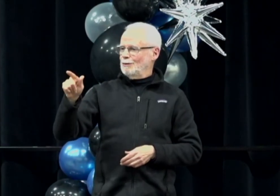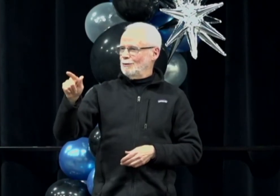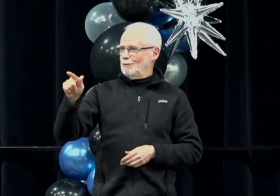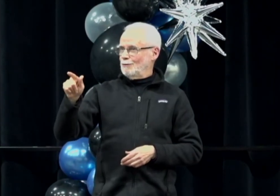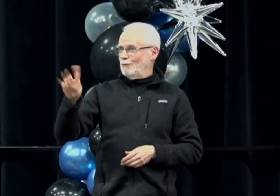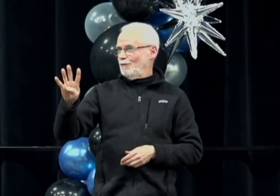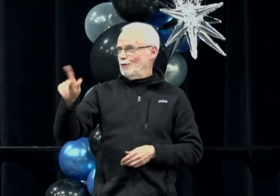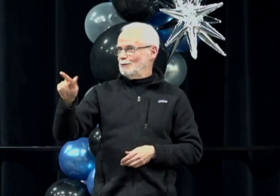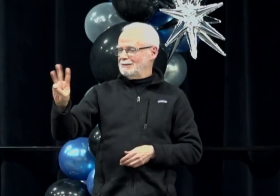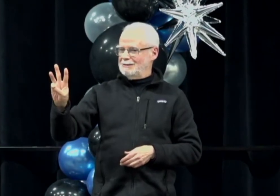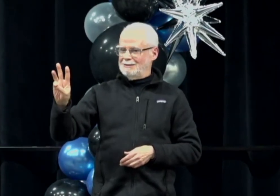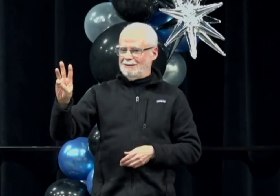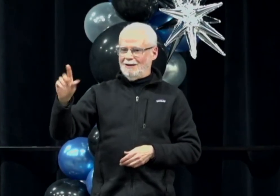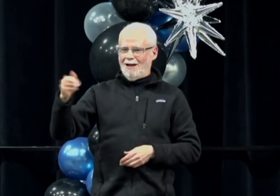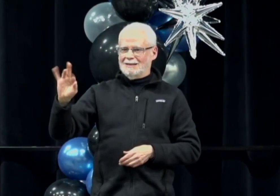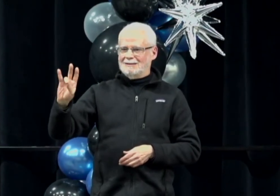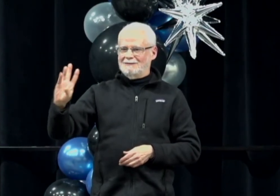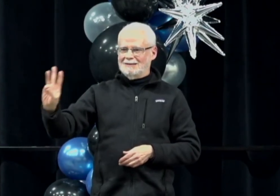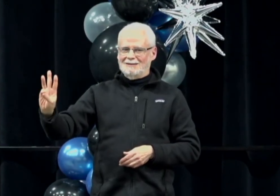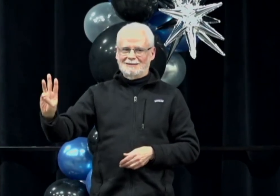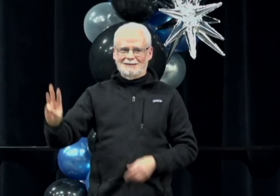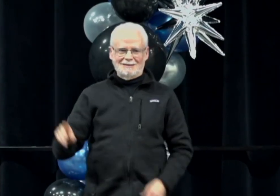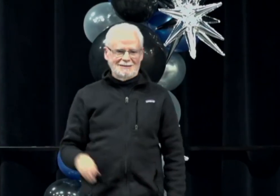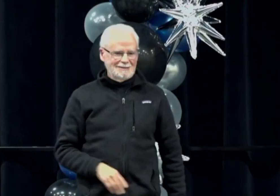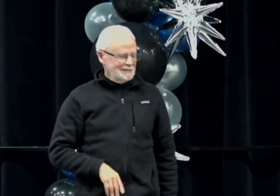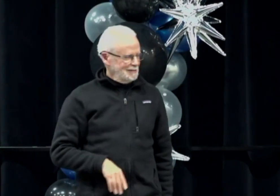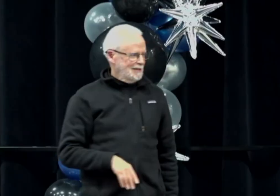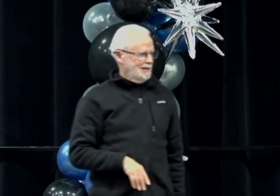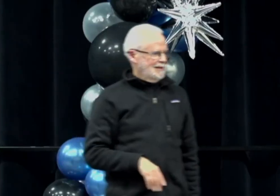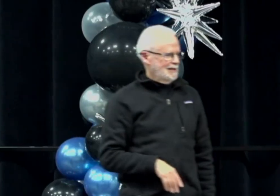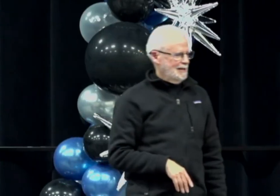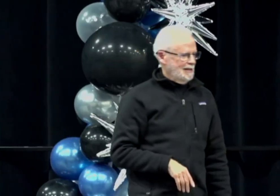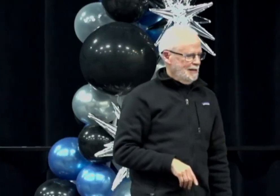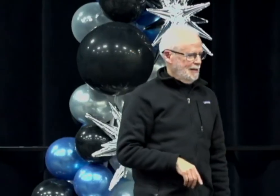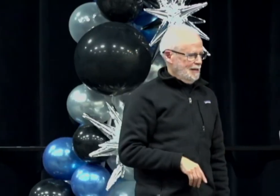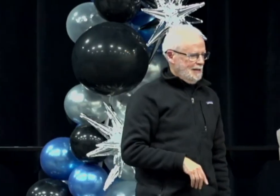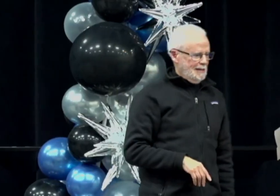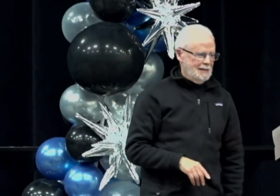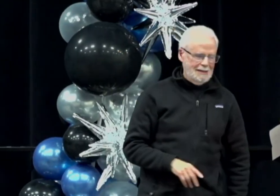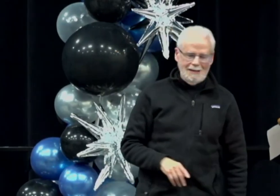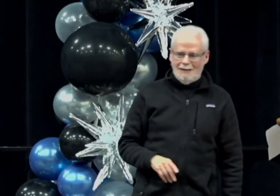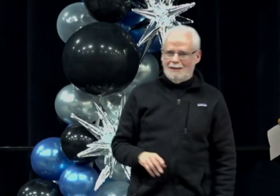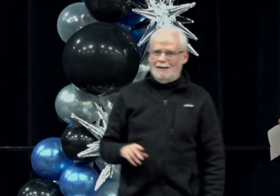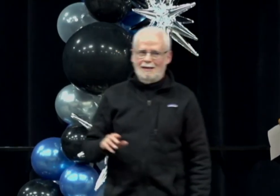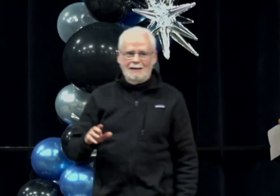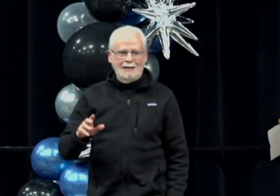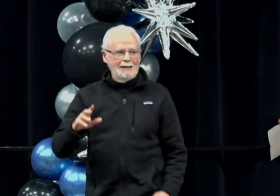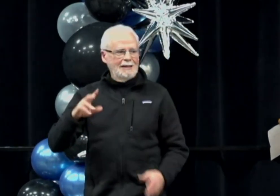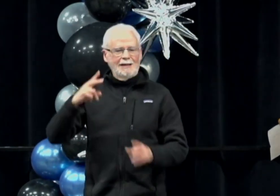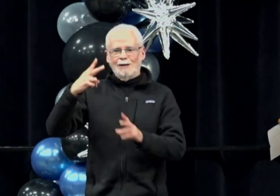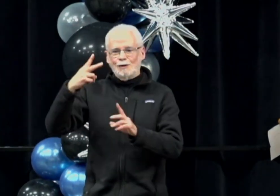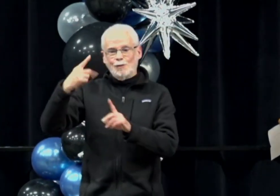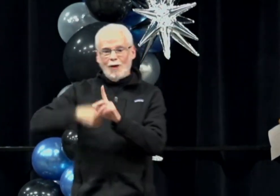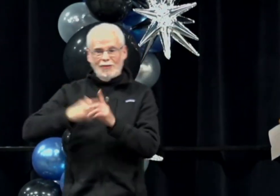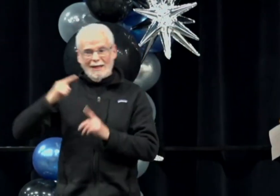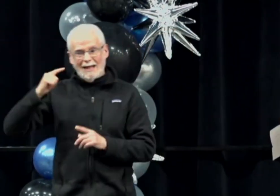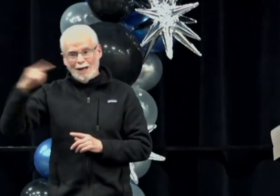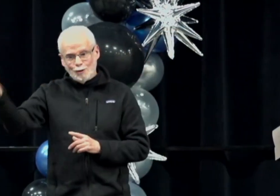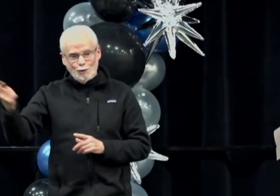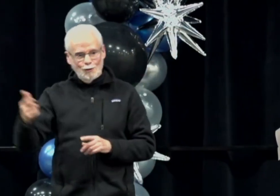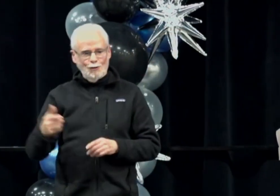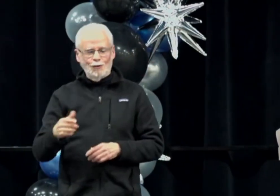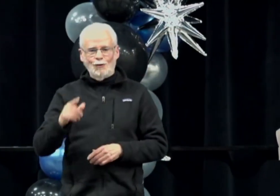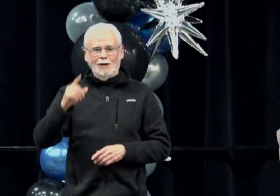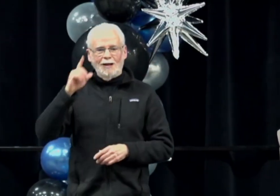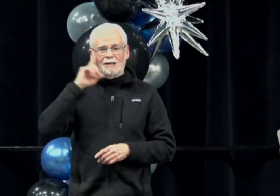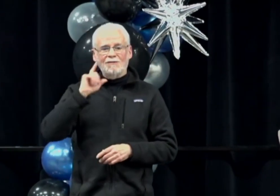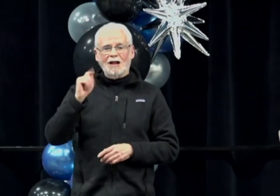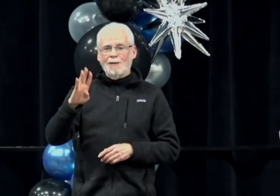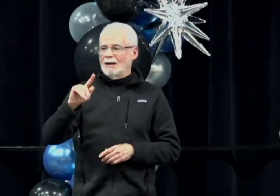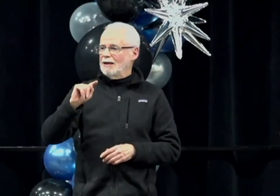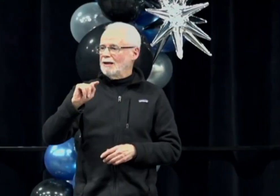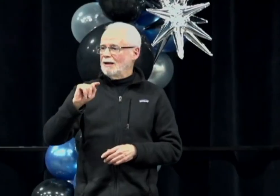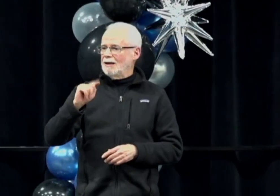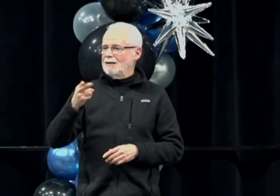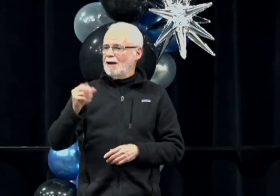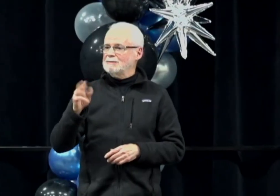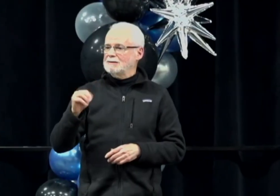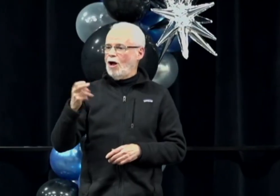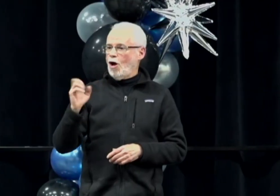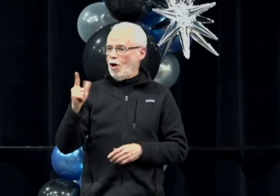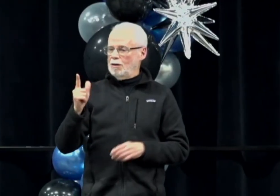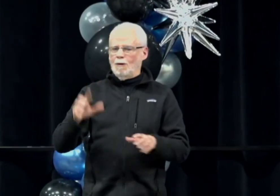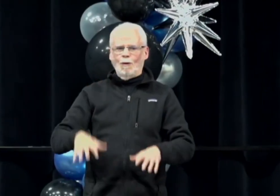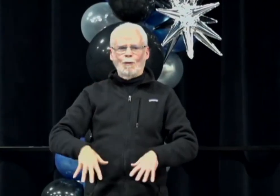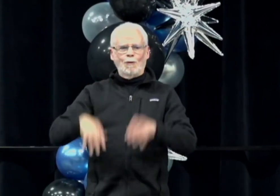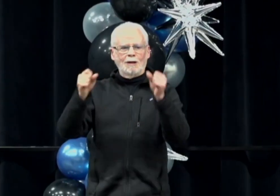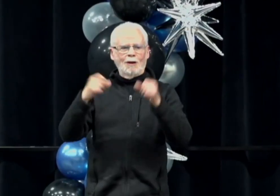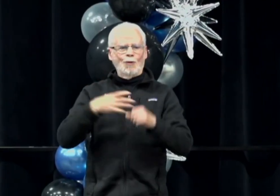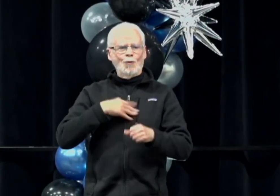Minnesota’s first Deaf Leadership Program in Brainerd, Minnesota on September 24-26, 1976.